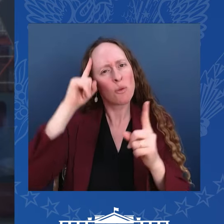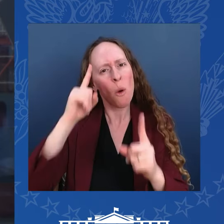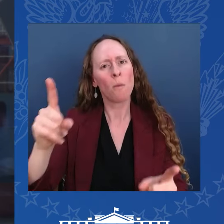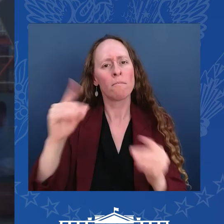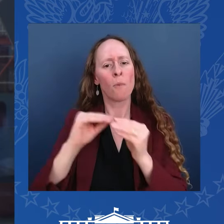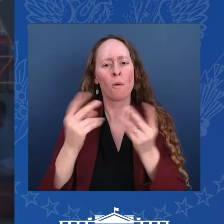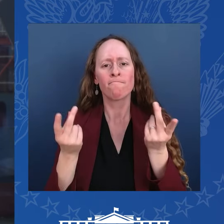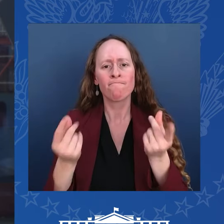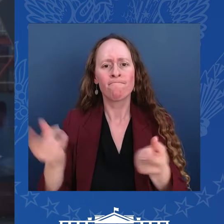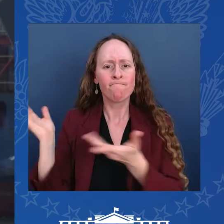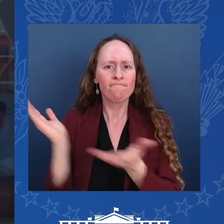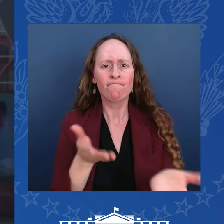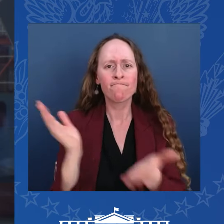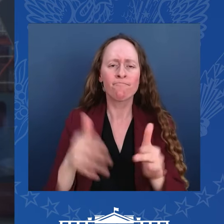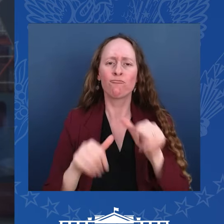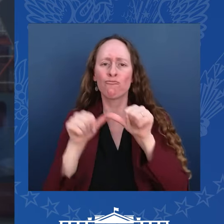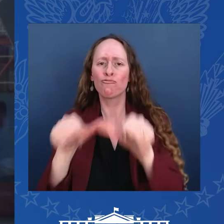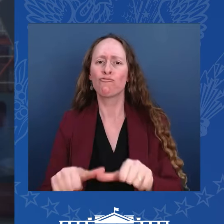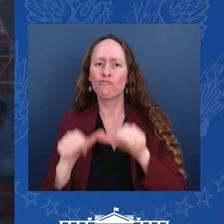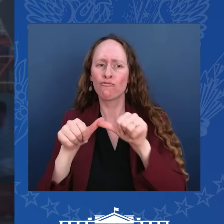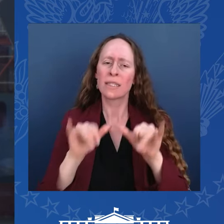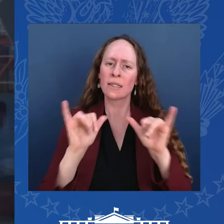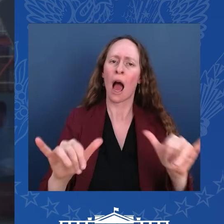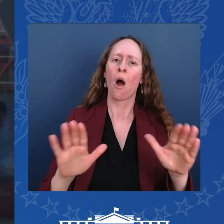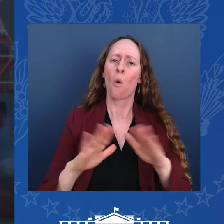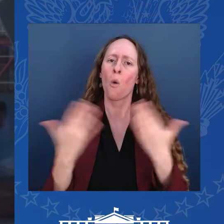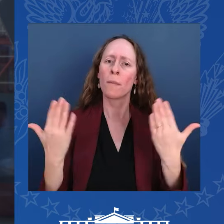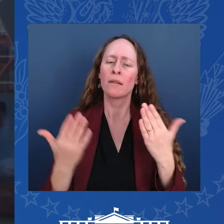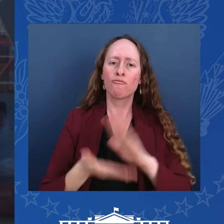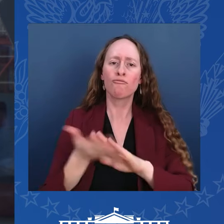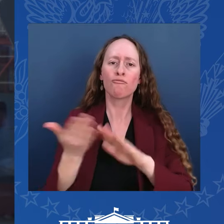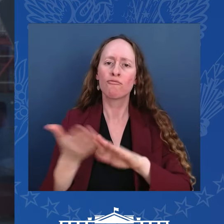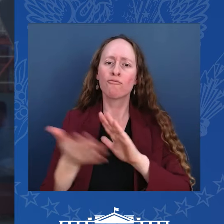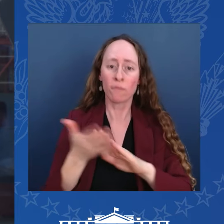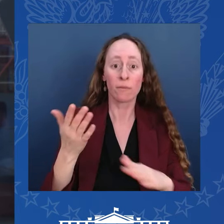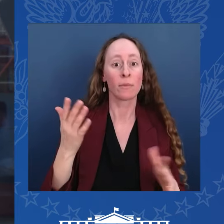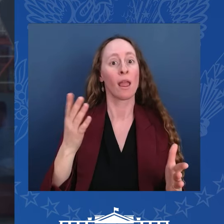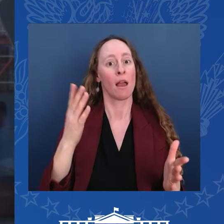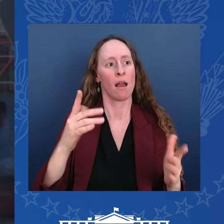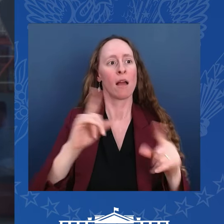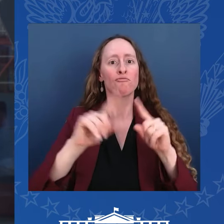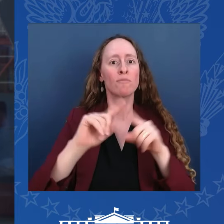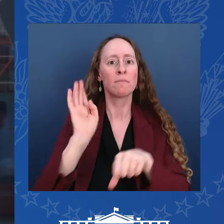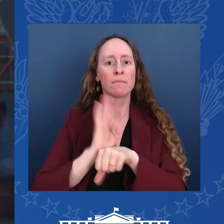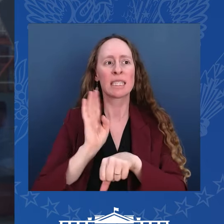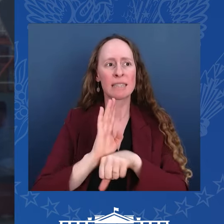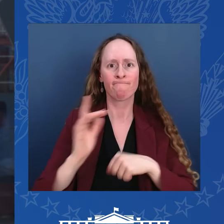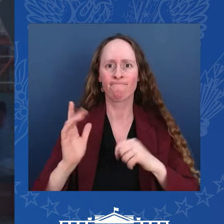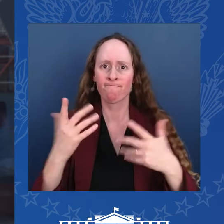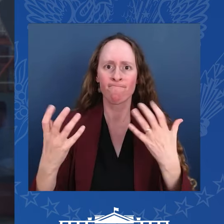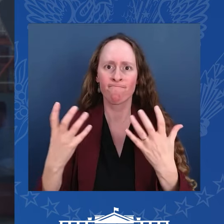and keep consumer prices down or slashing carbon pollution. And support an estimated 40,000 new good